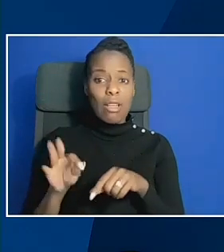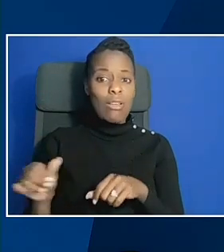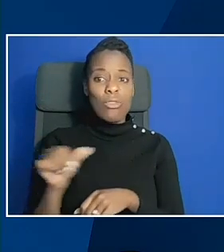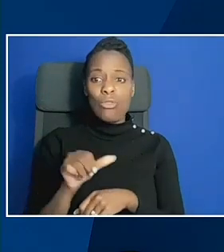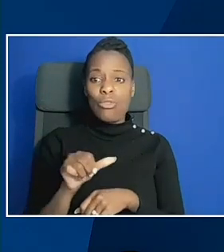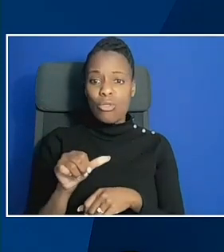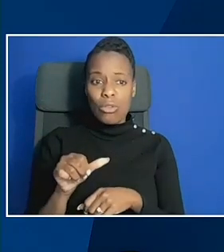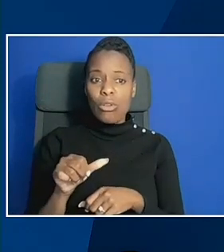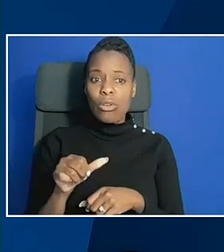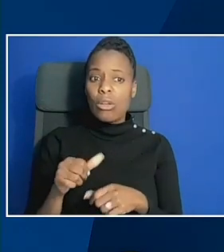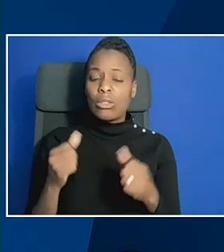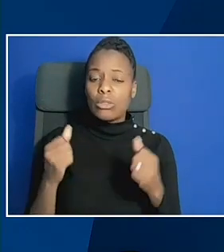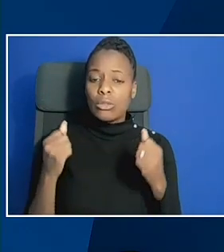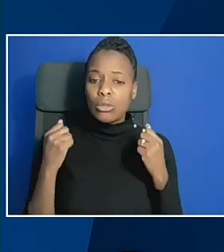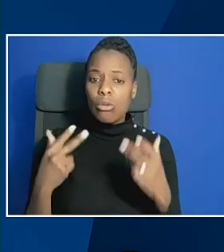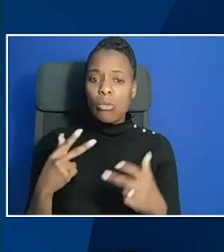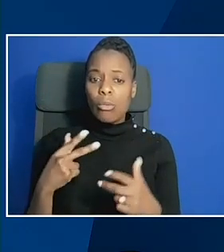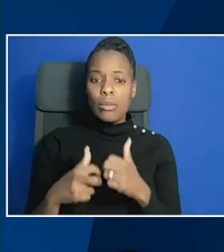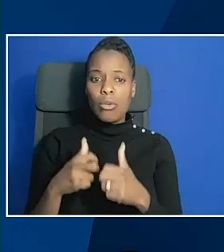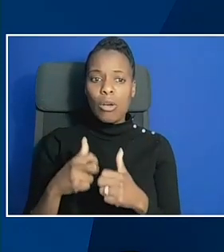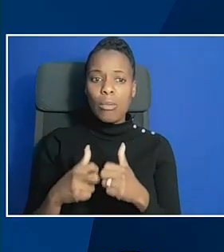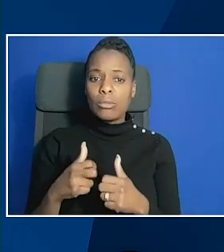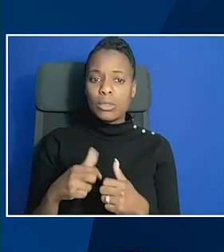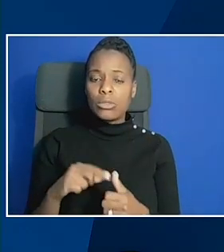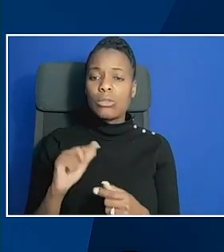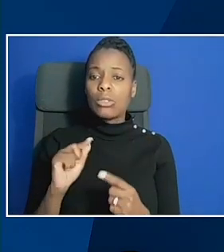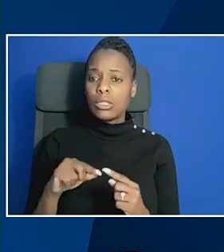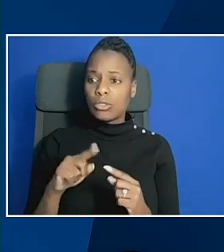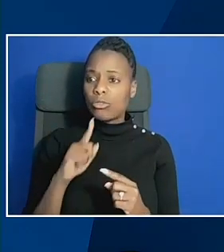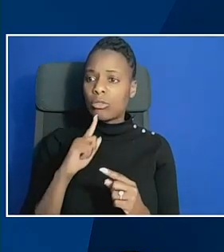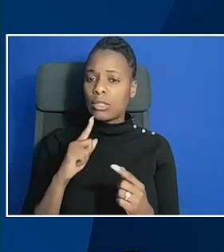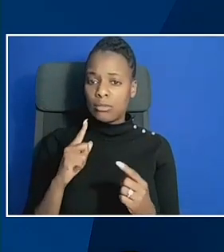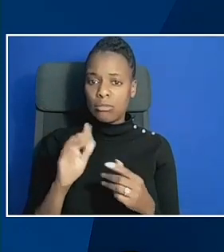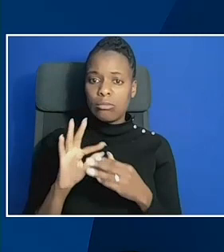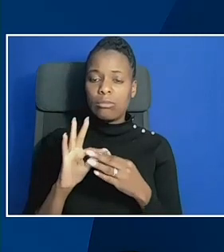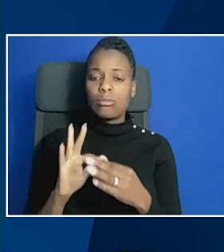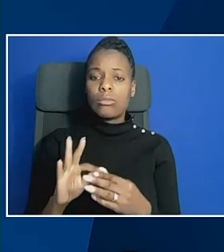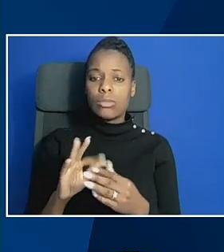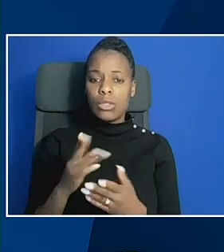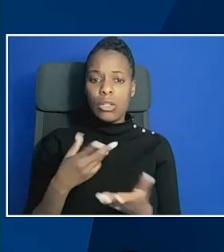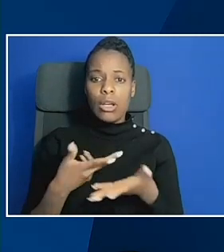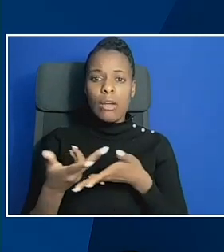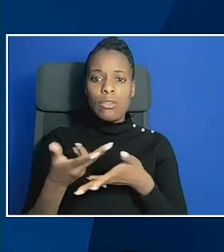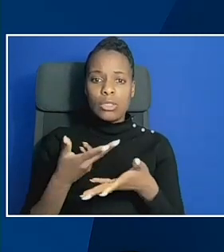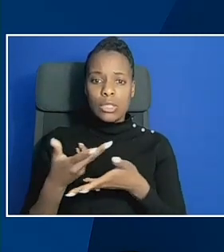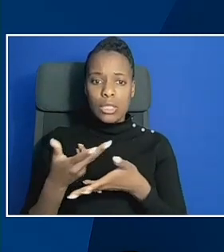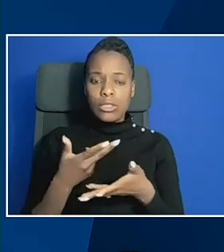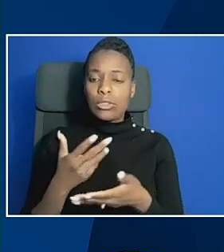And I think this kind of goes into our conversation today. You know, I appreciate the back and forth in terms of what we see